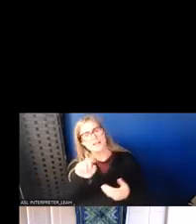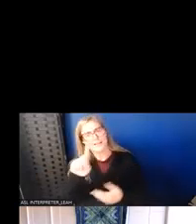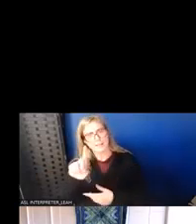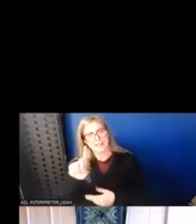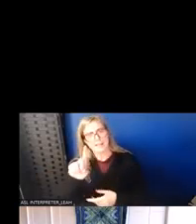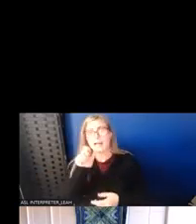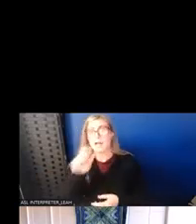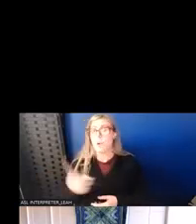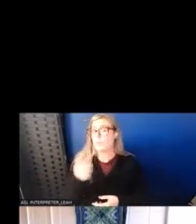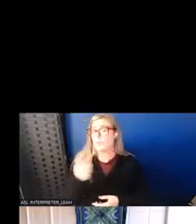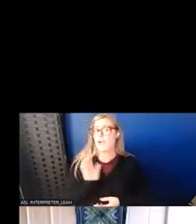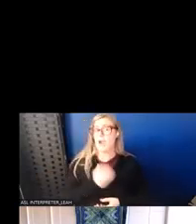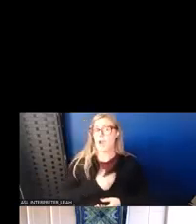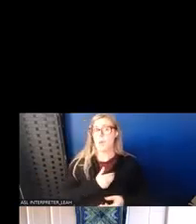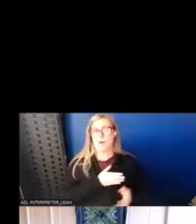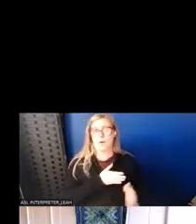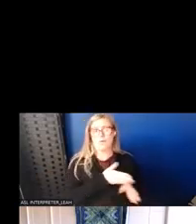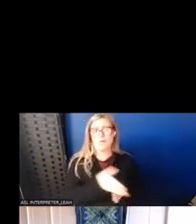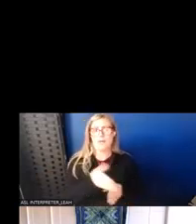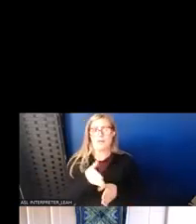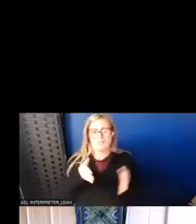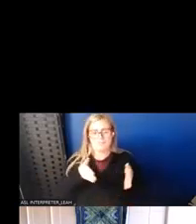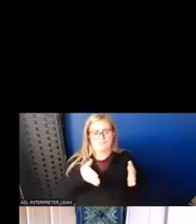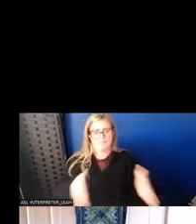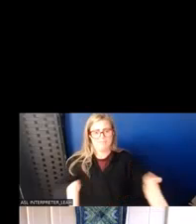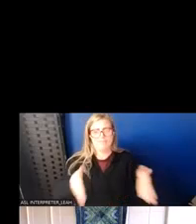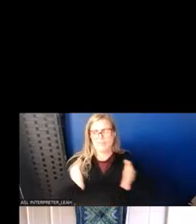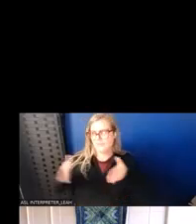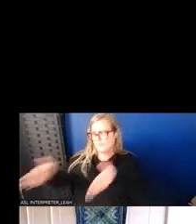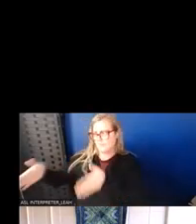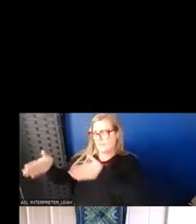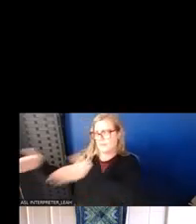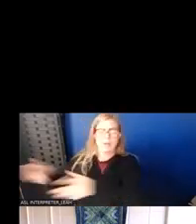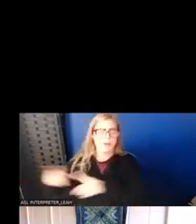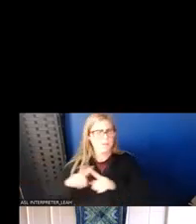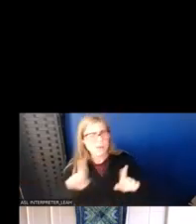the geographic scope of the collaborations that we are engaged in.